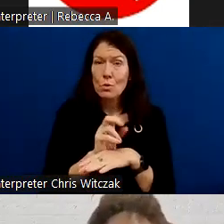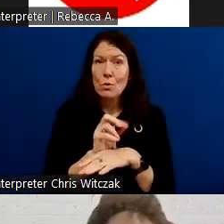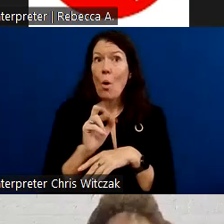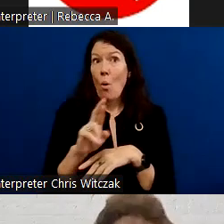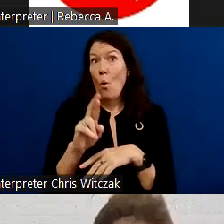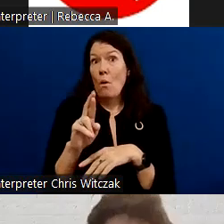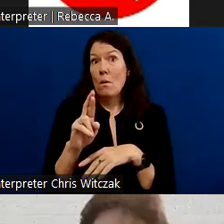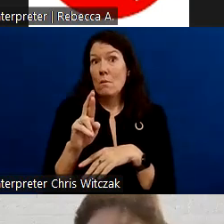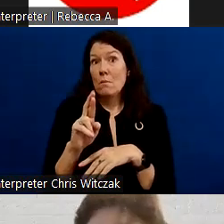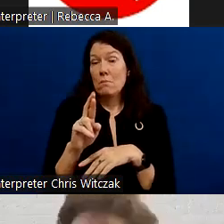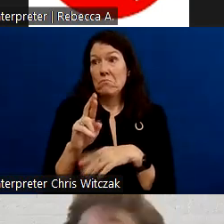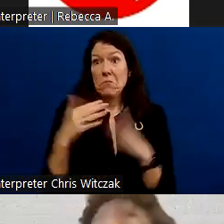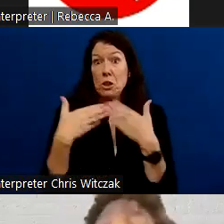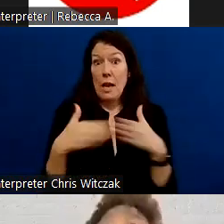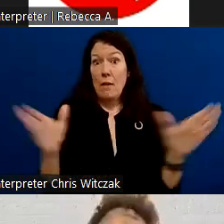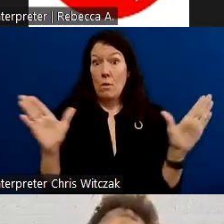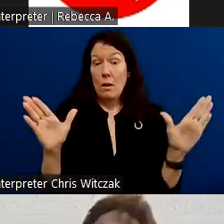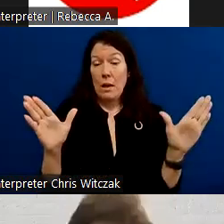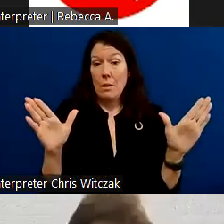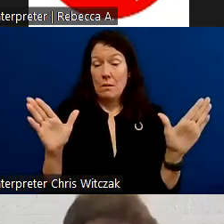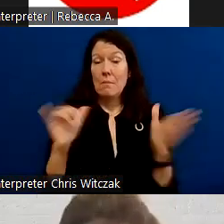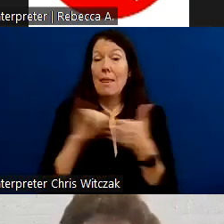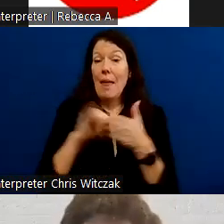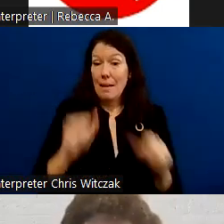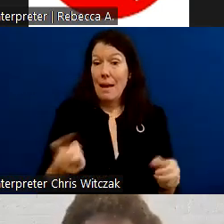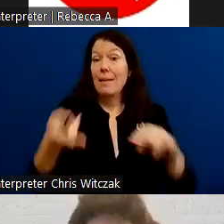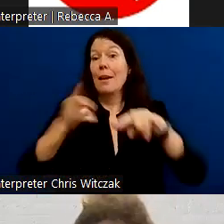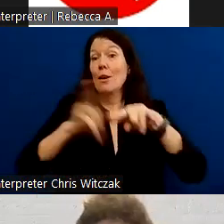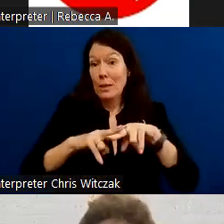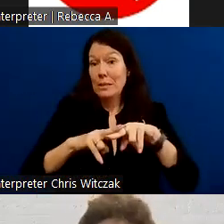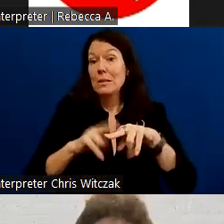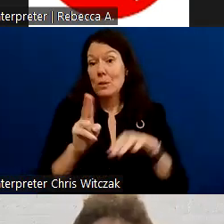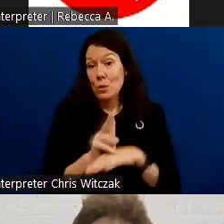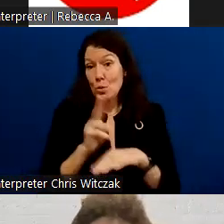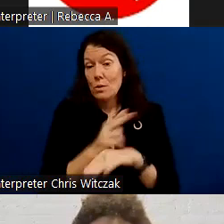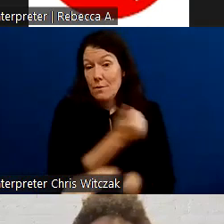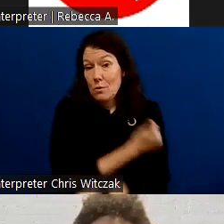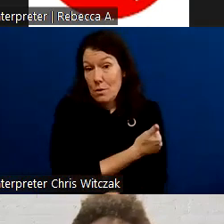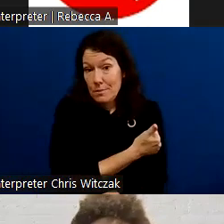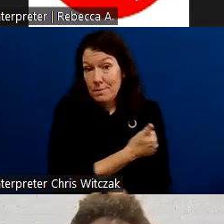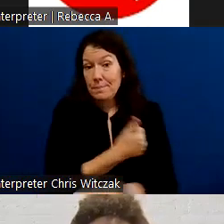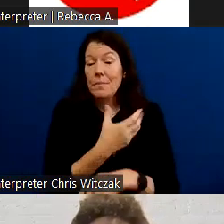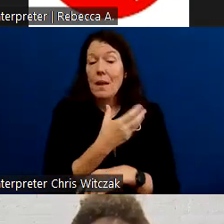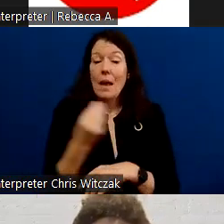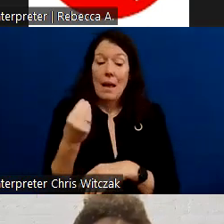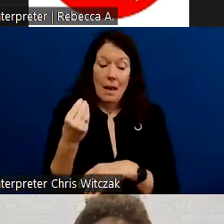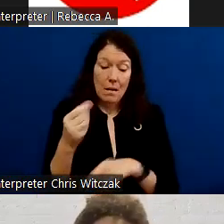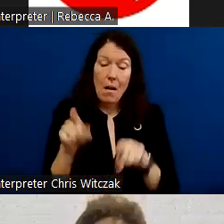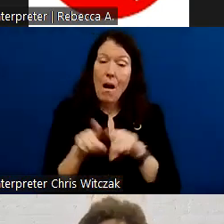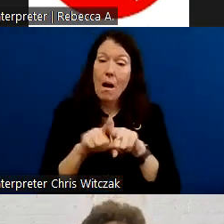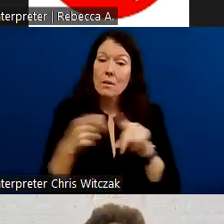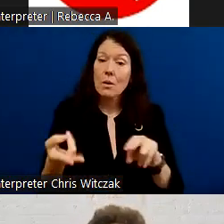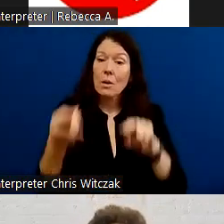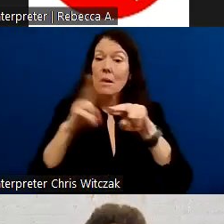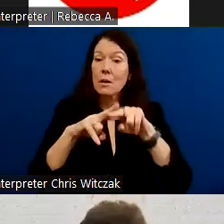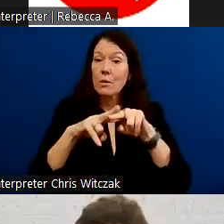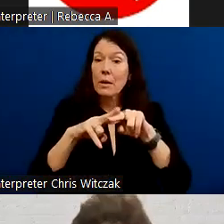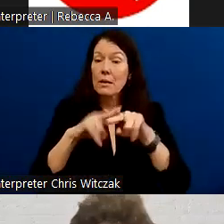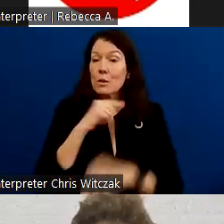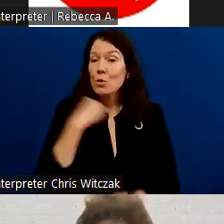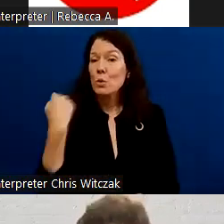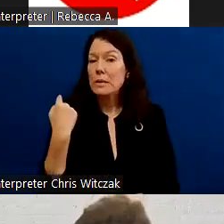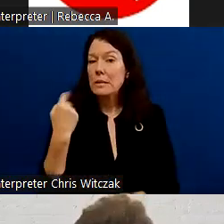with use but just in general, can increase use um and also increase riskier patterns